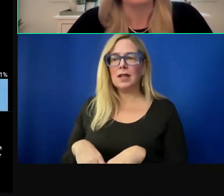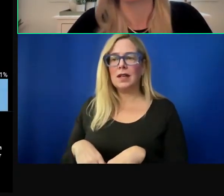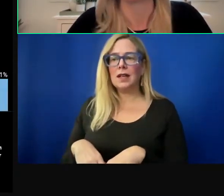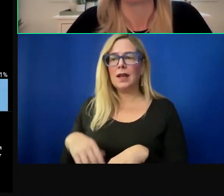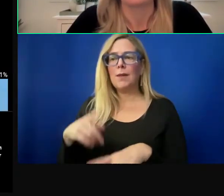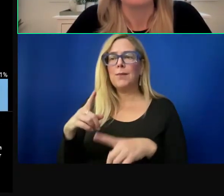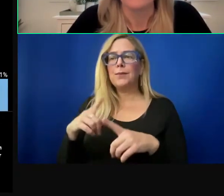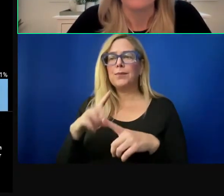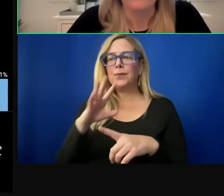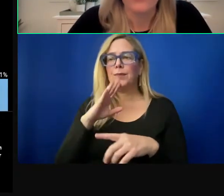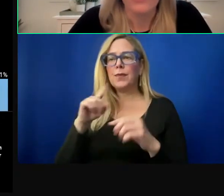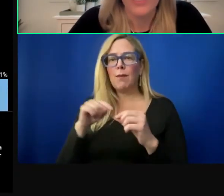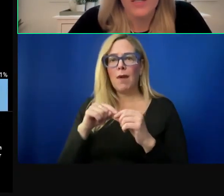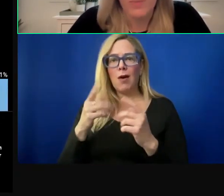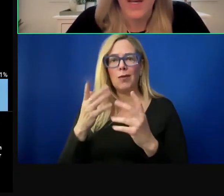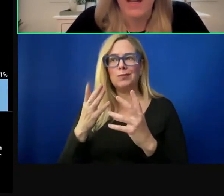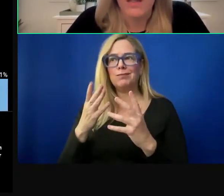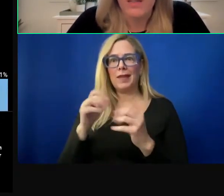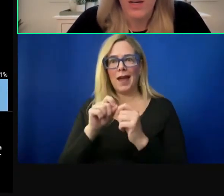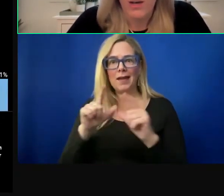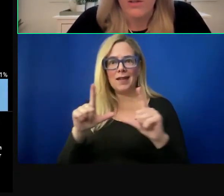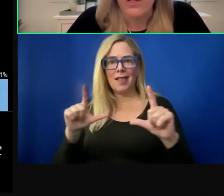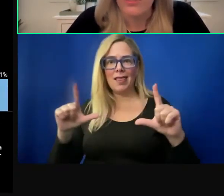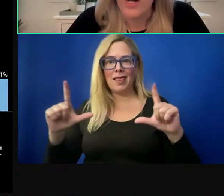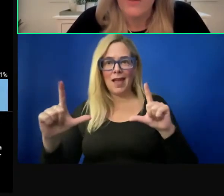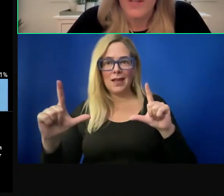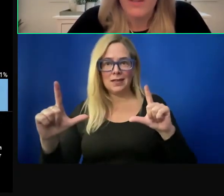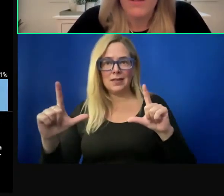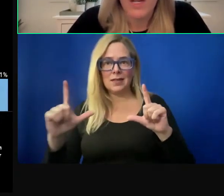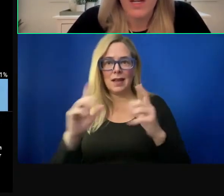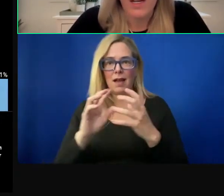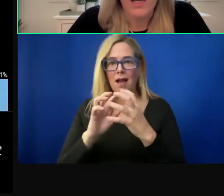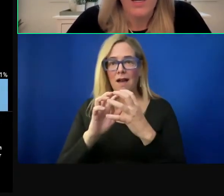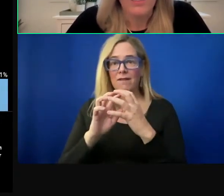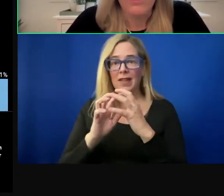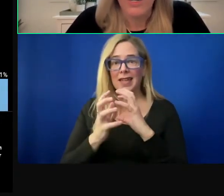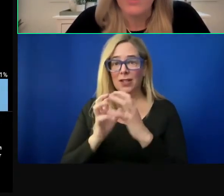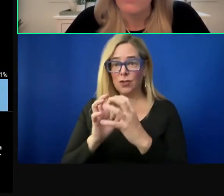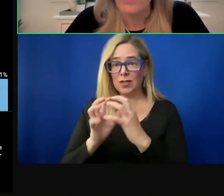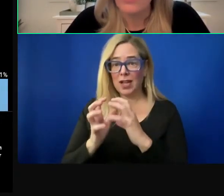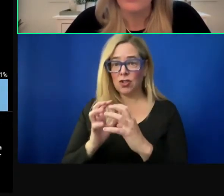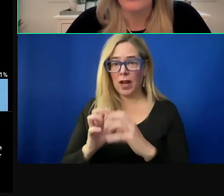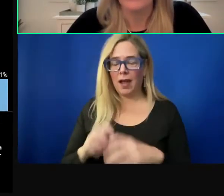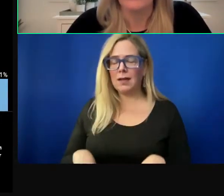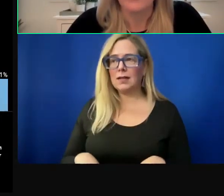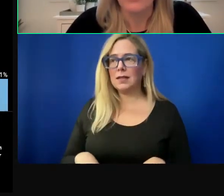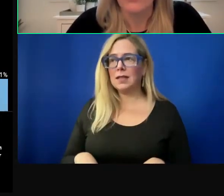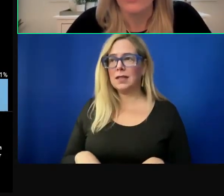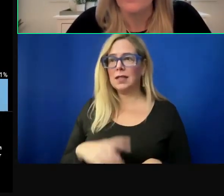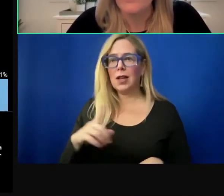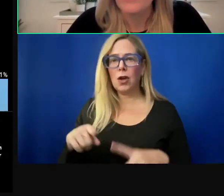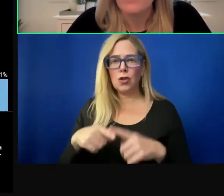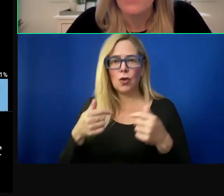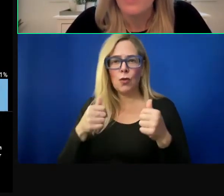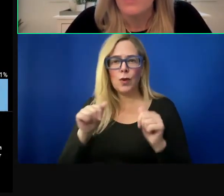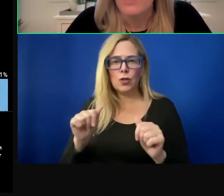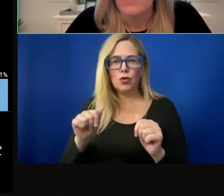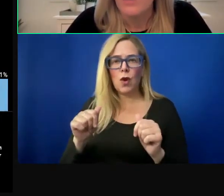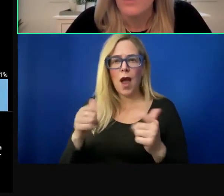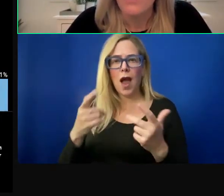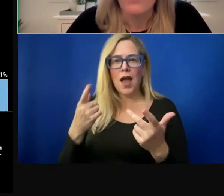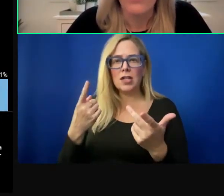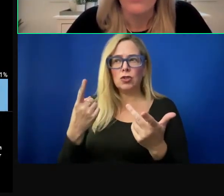And so when we further expand or stratify those data across racial and ethnic groups,